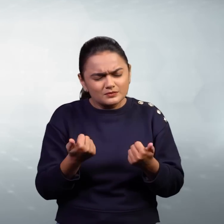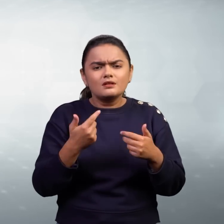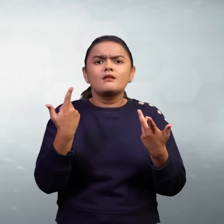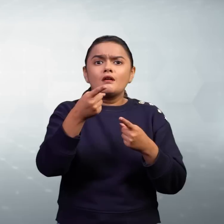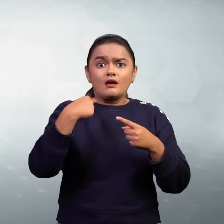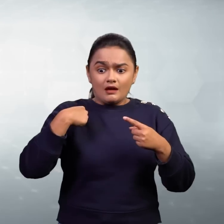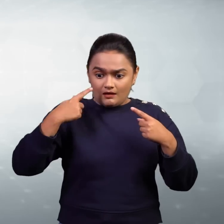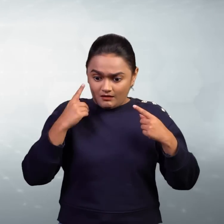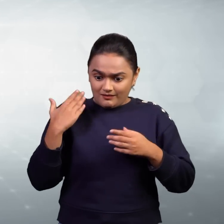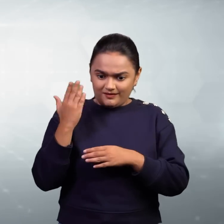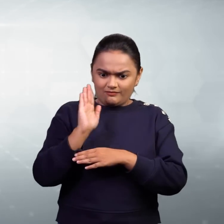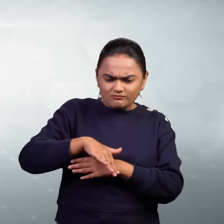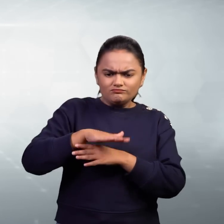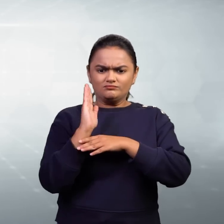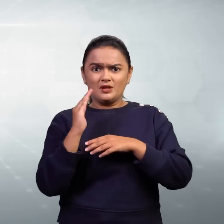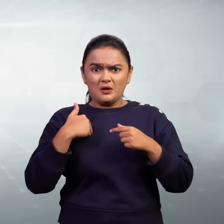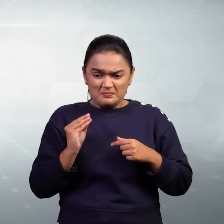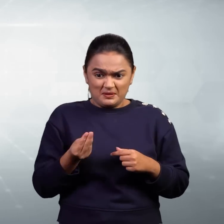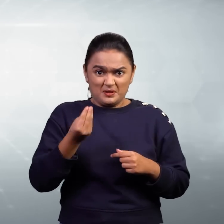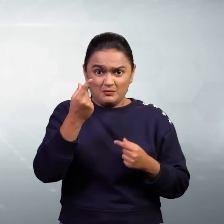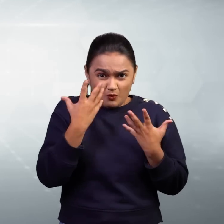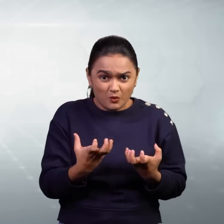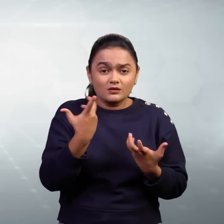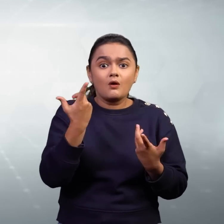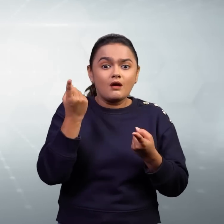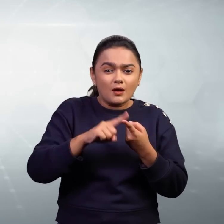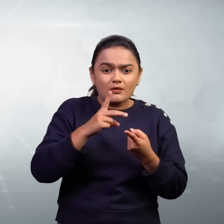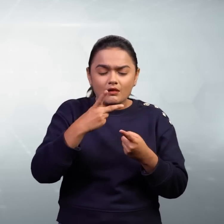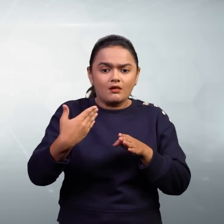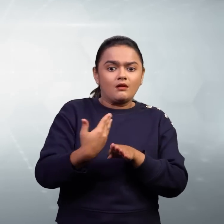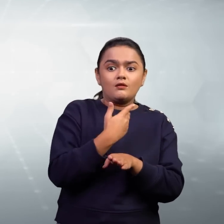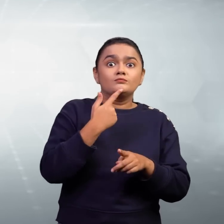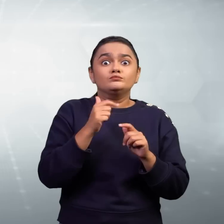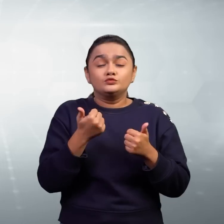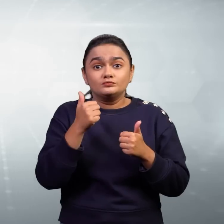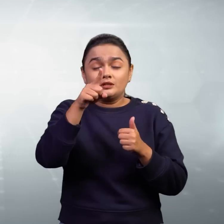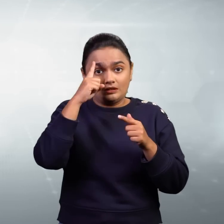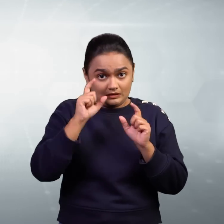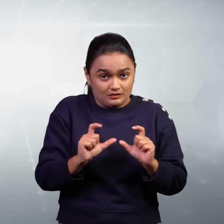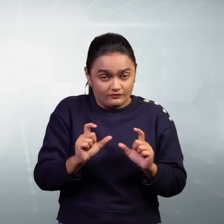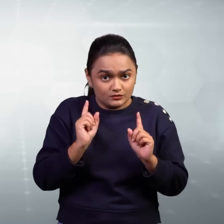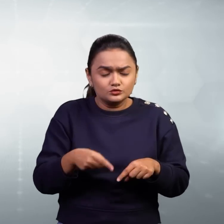You need to improve your flexibility and balance so that you do not suffer from any injury. You have to keep this in mind.